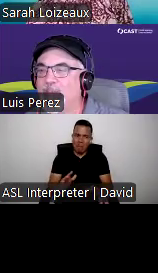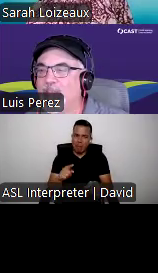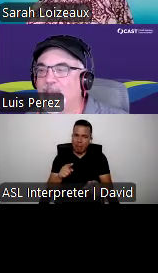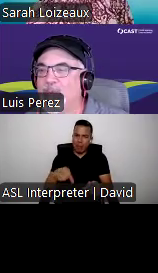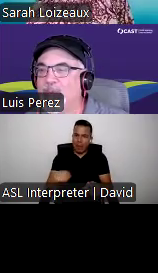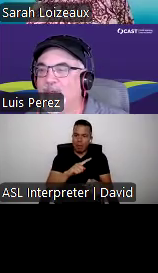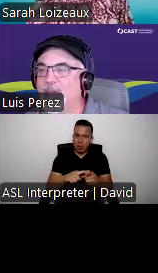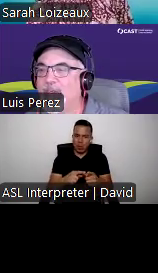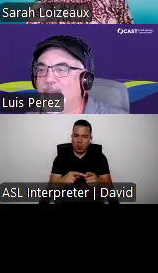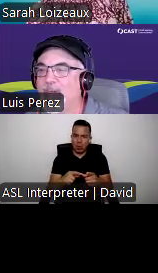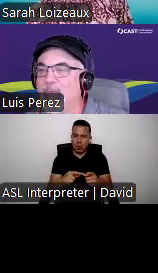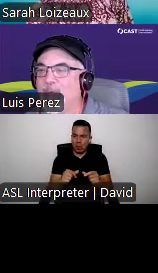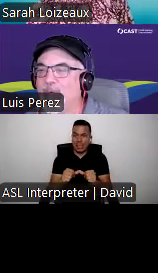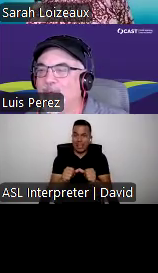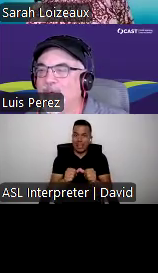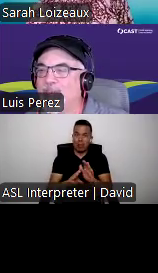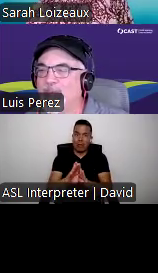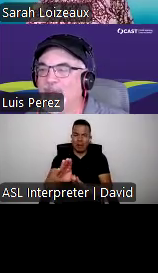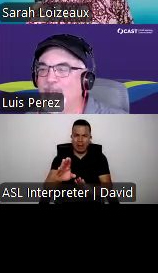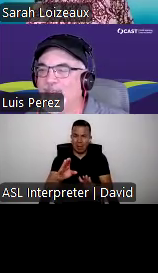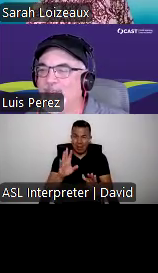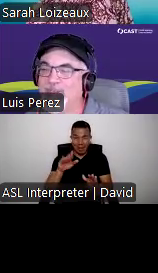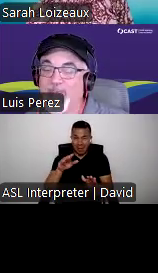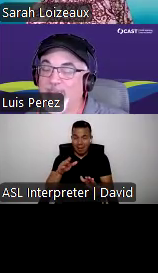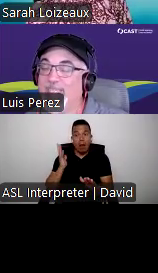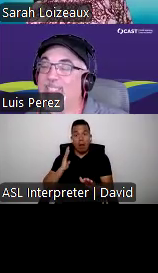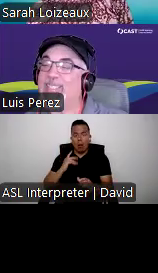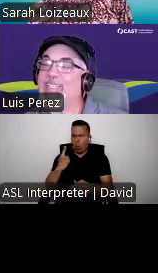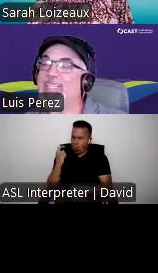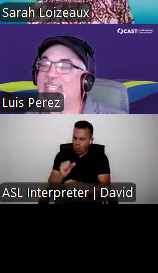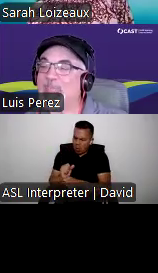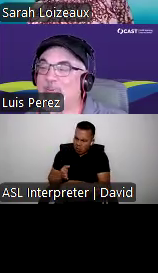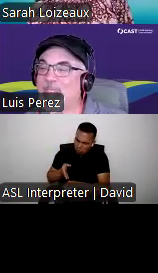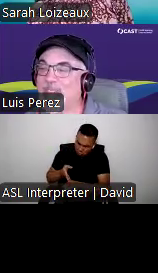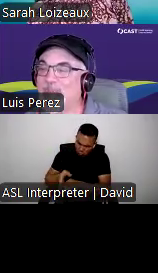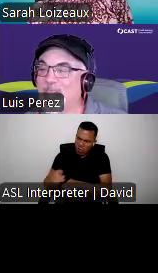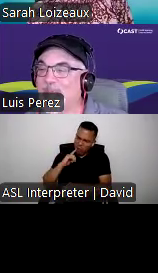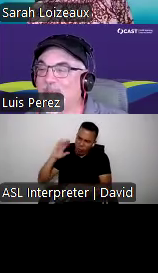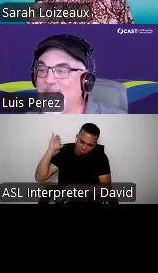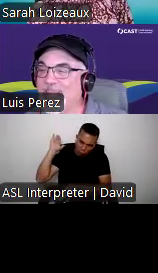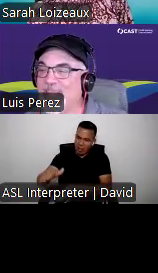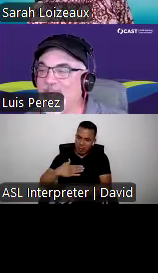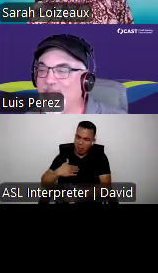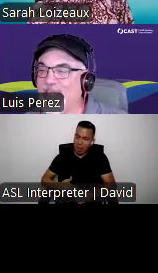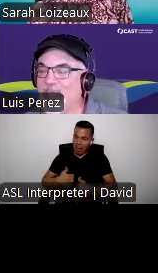the same career for the rest of their living days, that's probably something of the past. Nowadays,